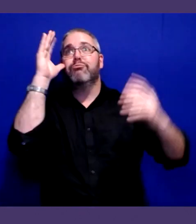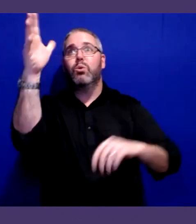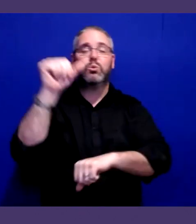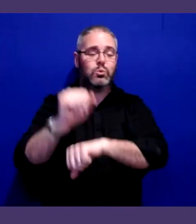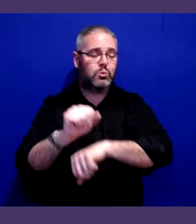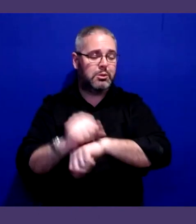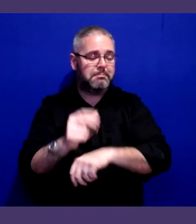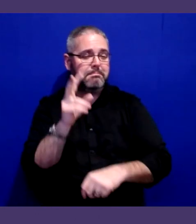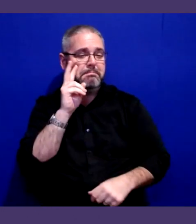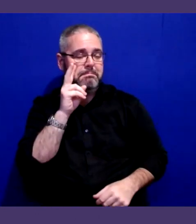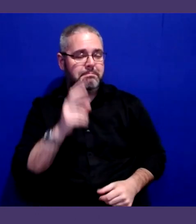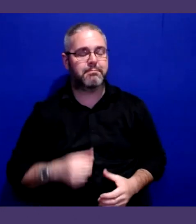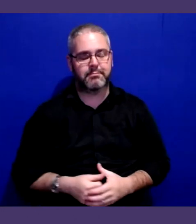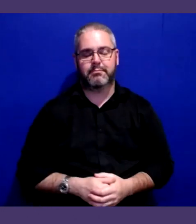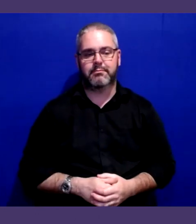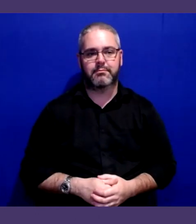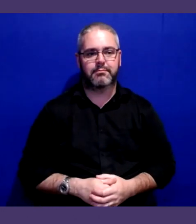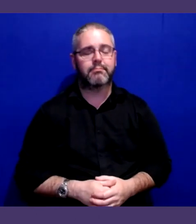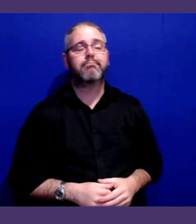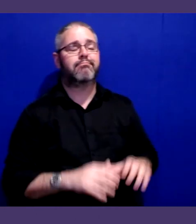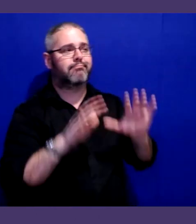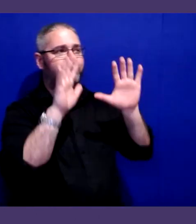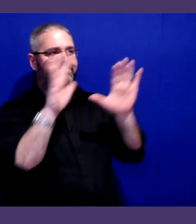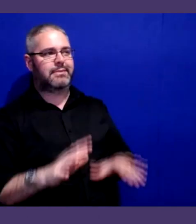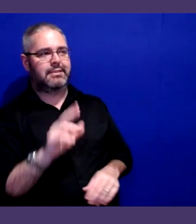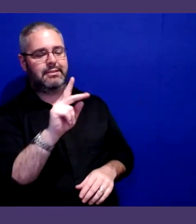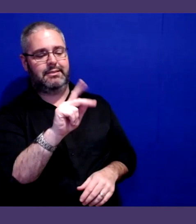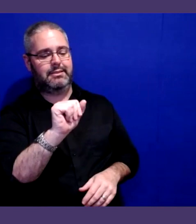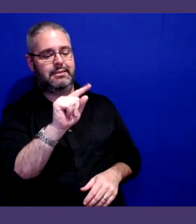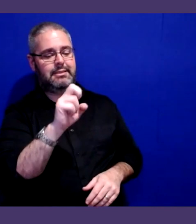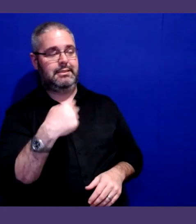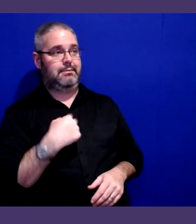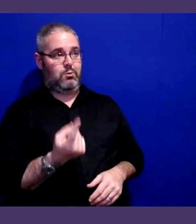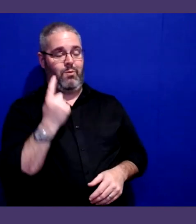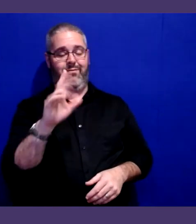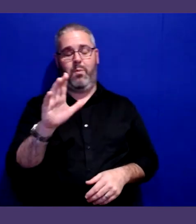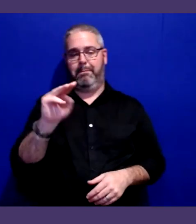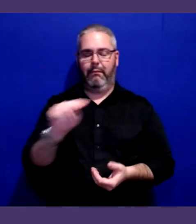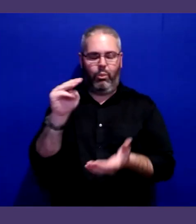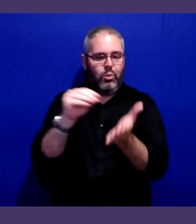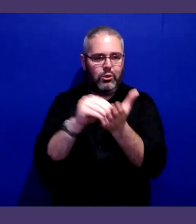Carie Fisher: That's amazing, Kate. I am actually one of your million students, so I'm happy to be one, and